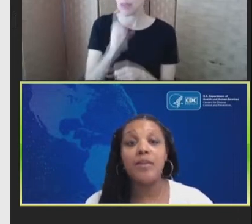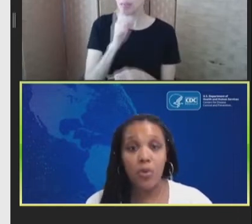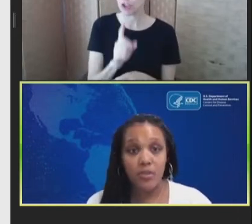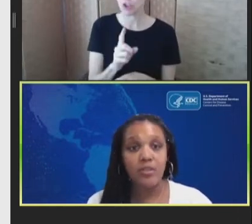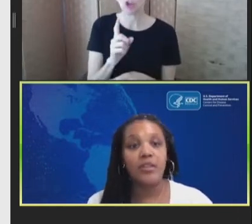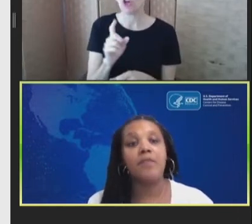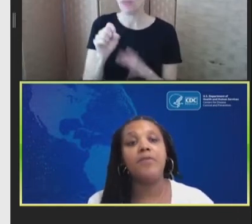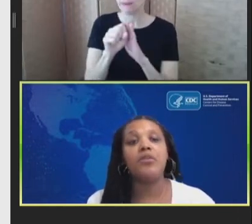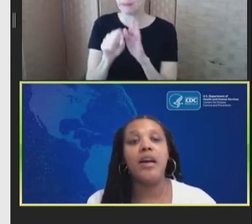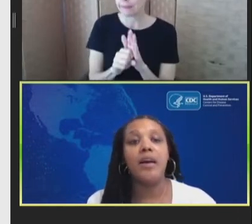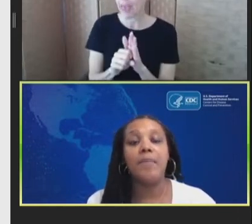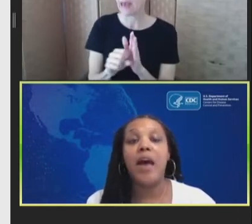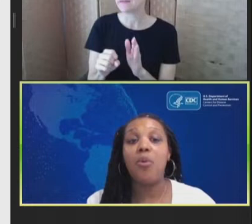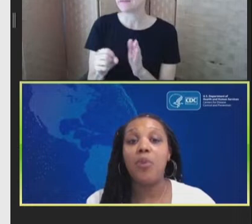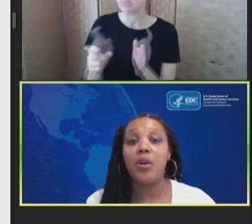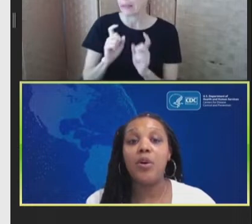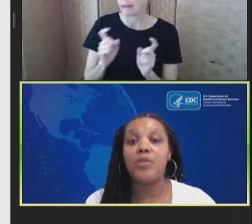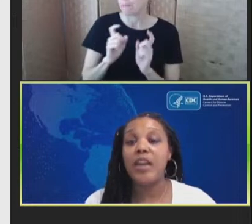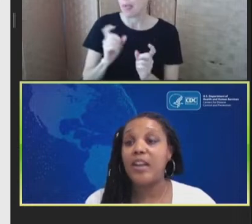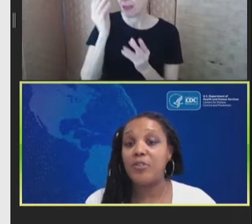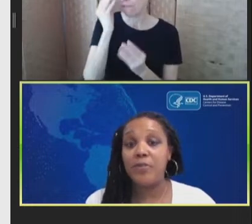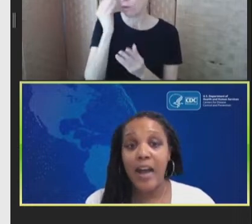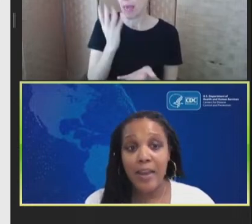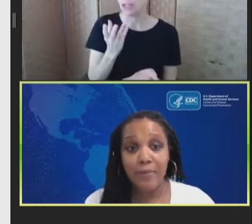We of course looked at folks that were over the age of five.